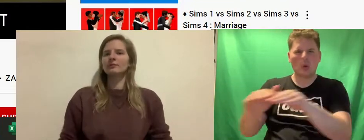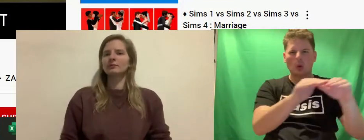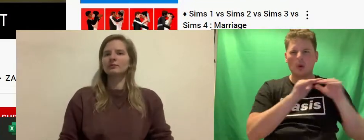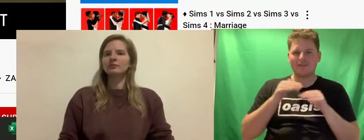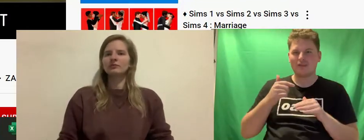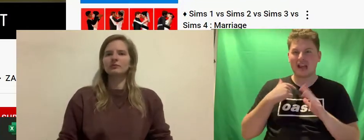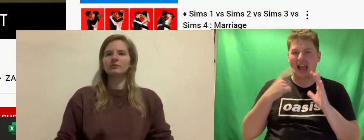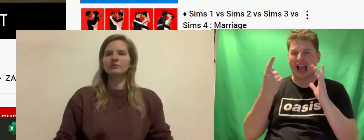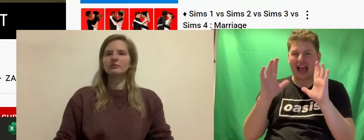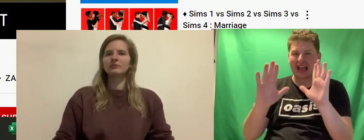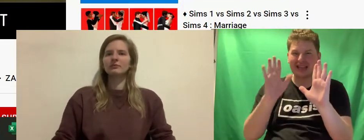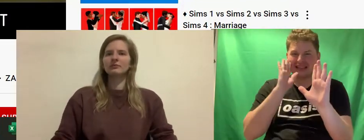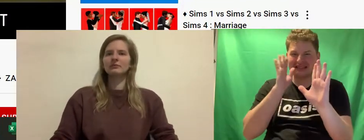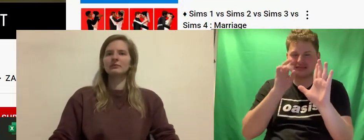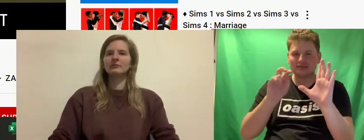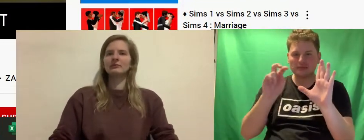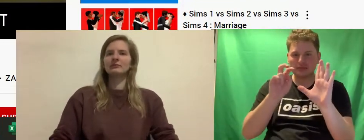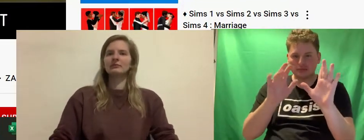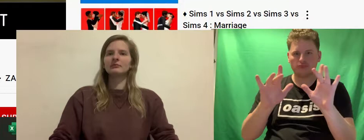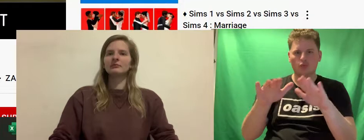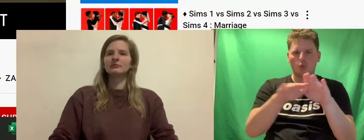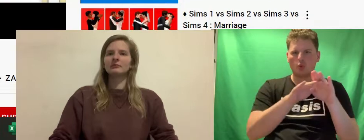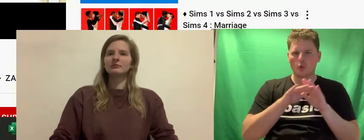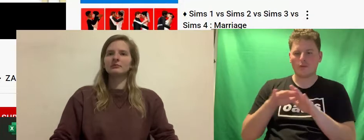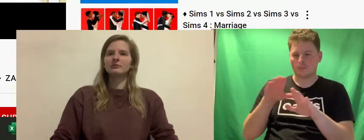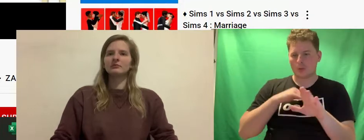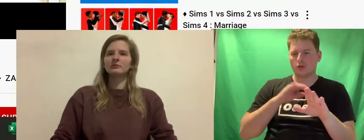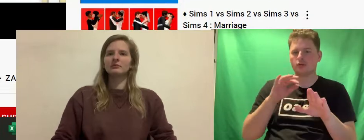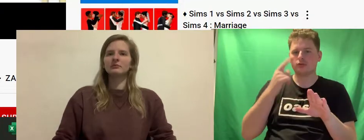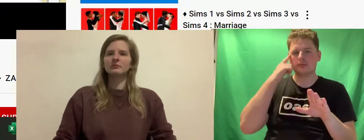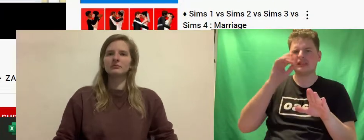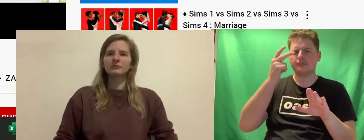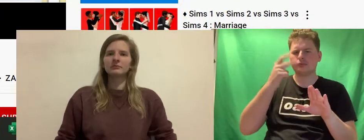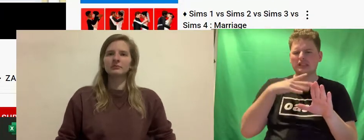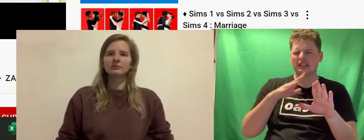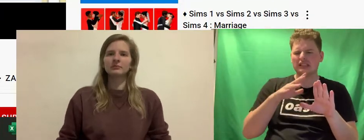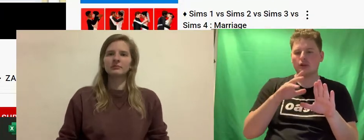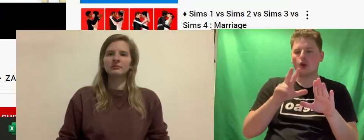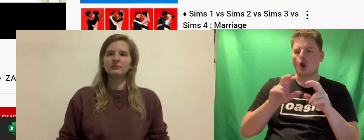A: oh yes, we don't have to ask for them to worry, they get on without me. their days are numbered